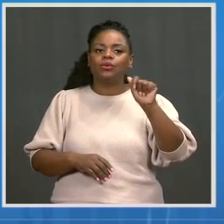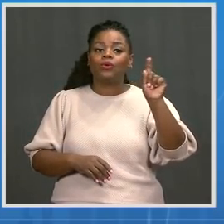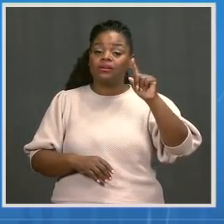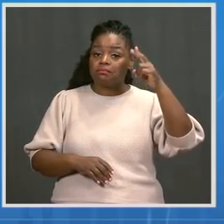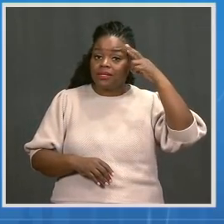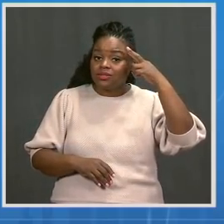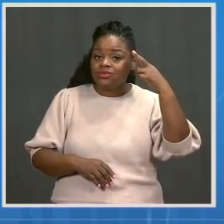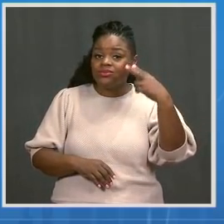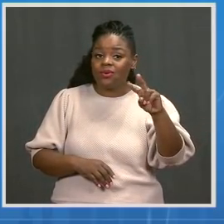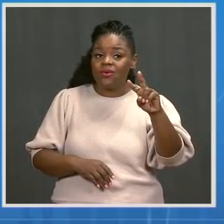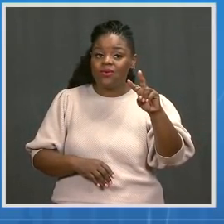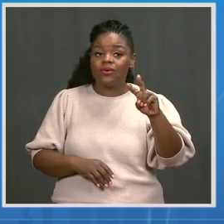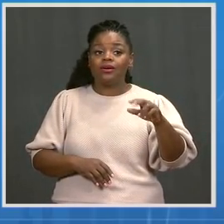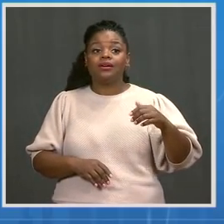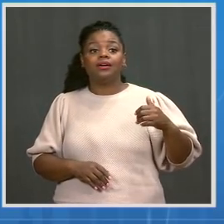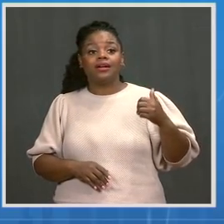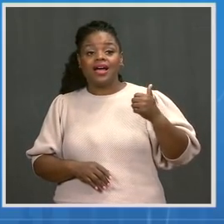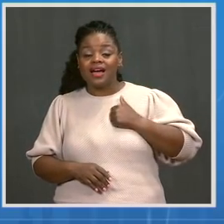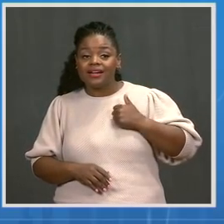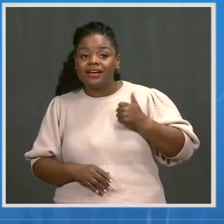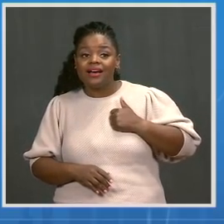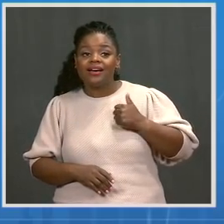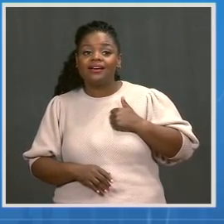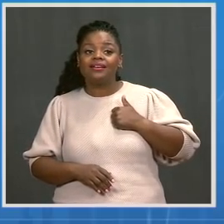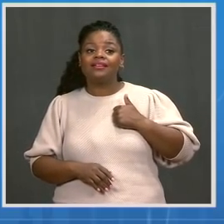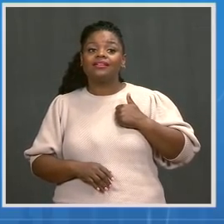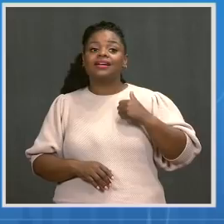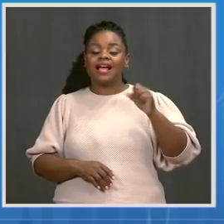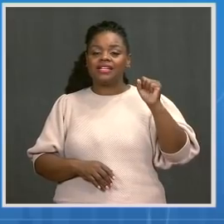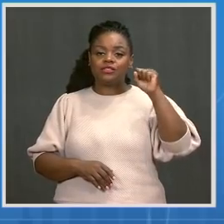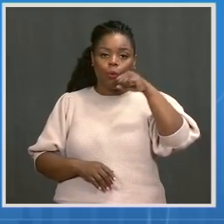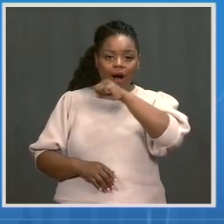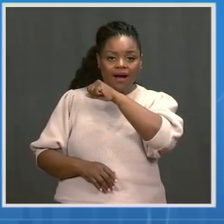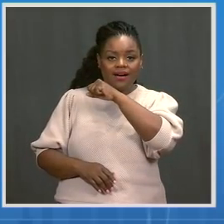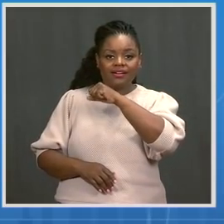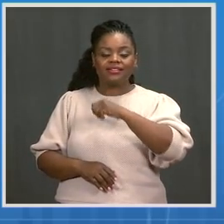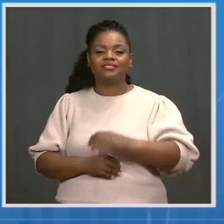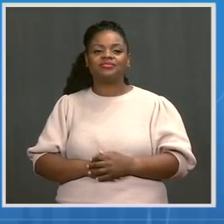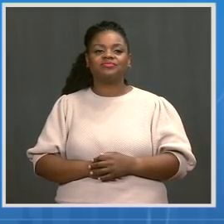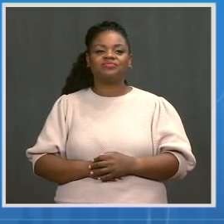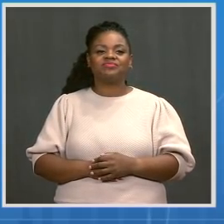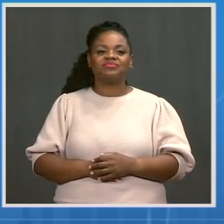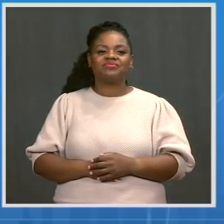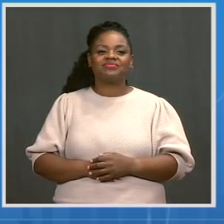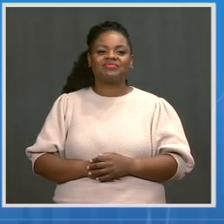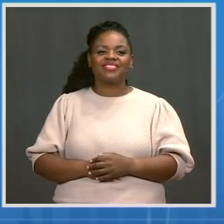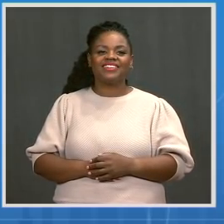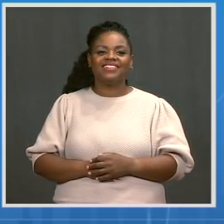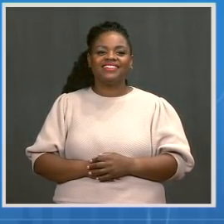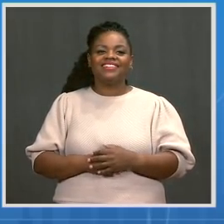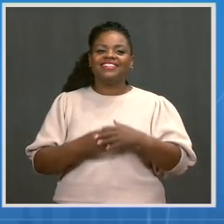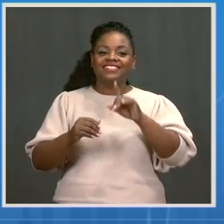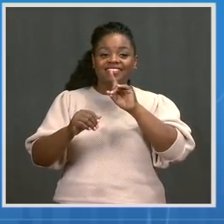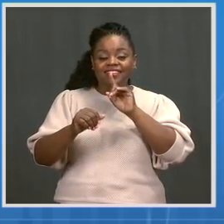as well as Taiwan. In total, we've already committed to sharing 580 million doses,